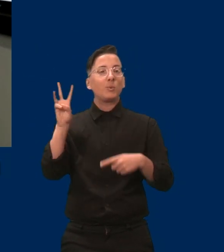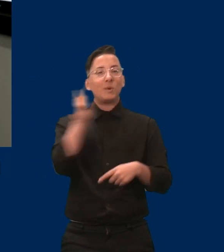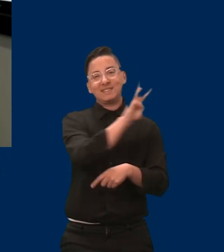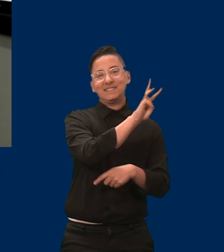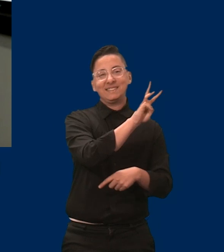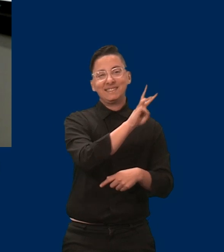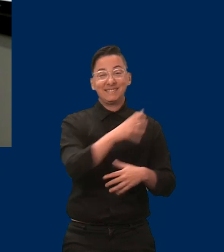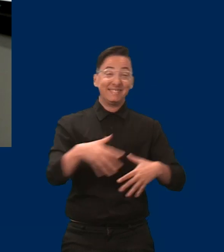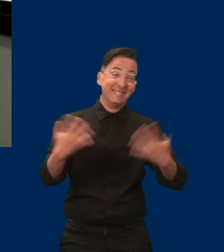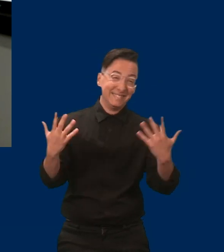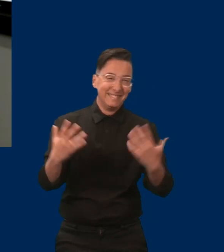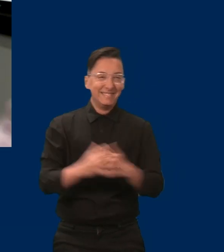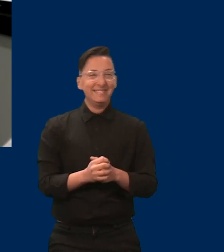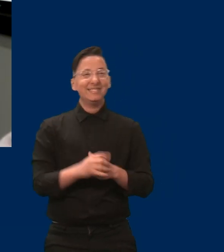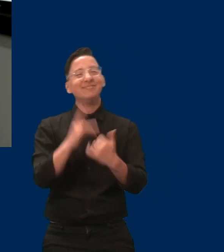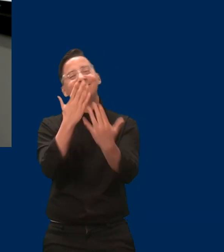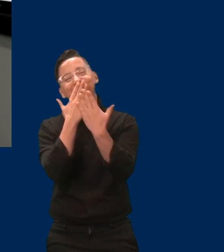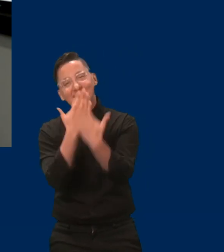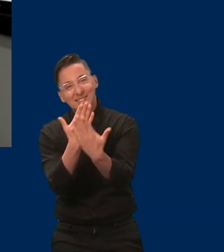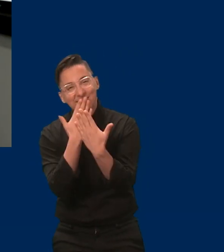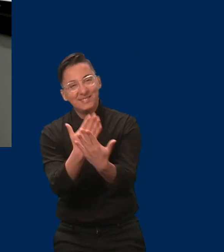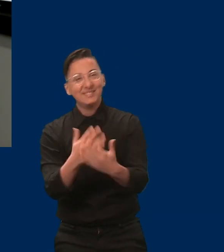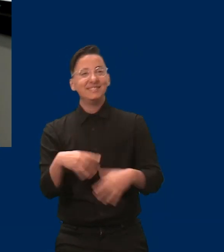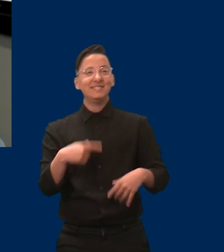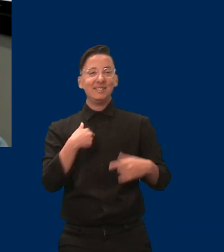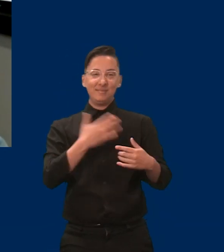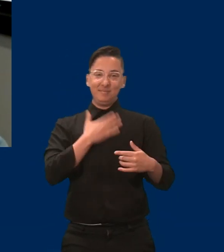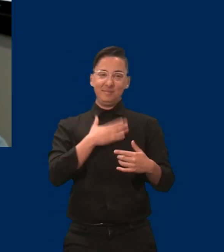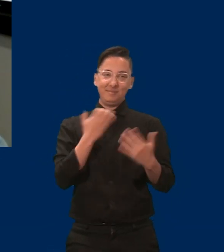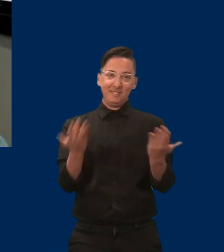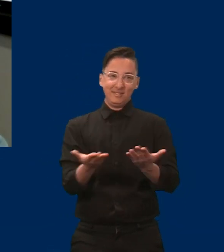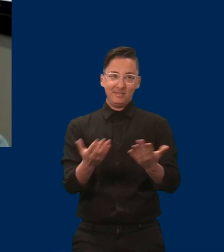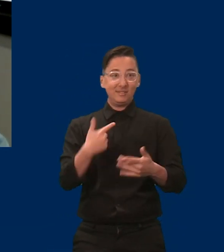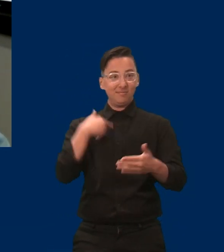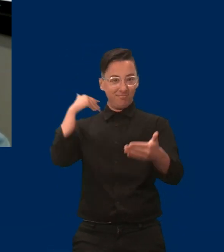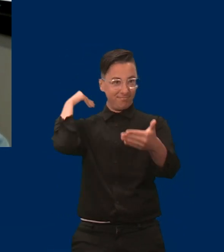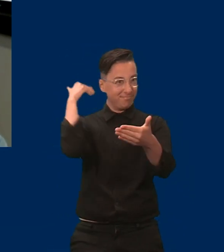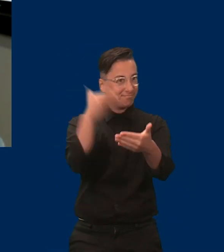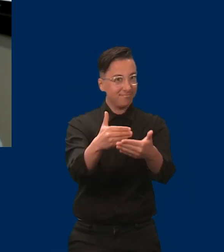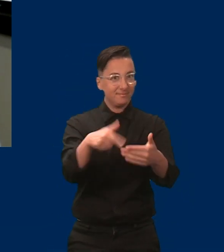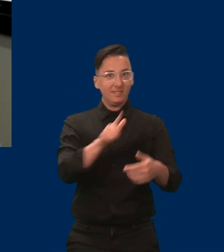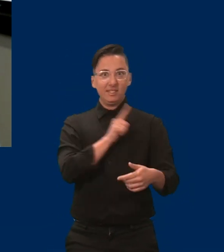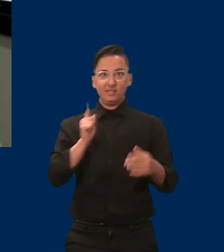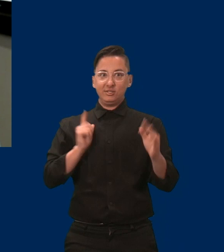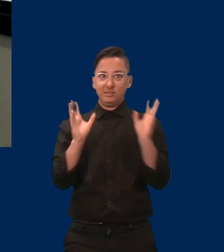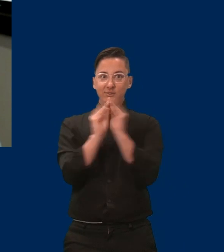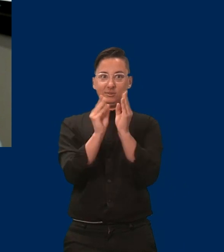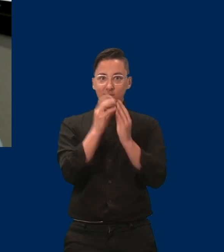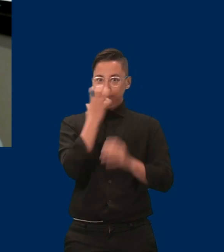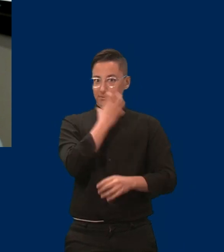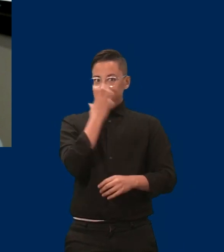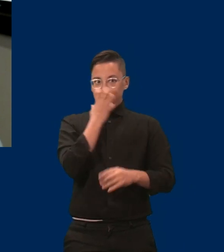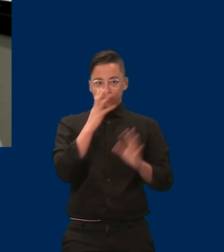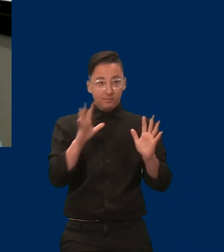at the session, who would have thought that here we are, November 8, that all of a sudden